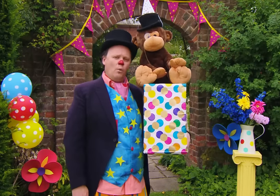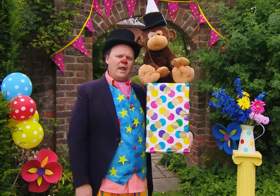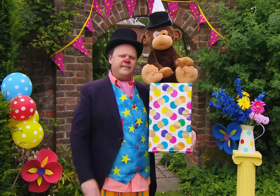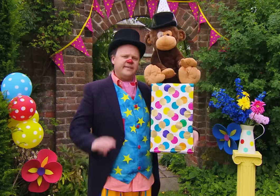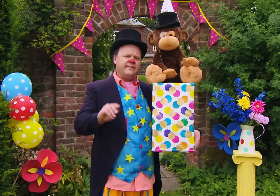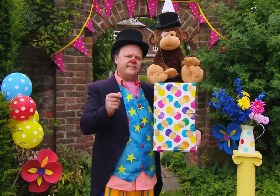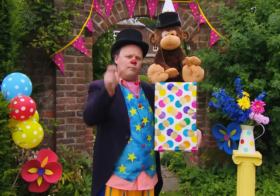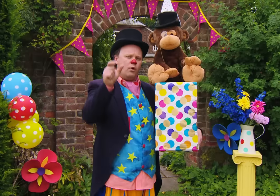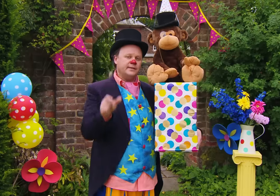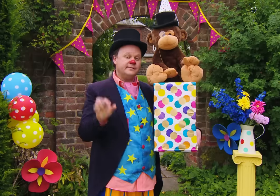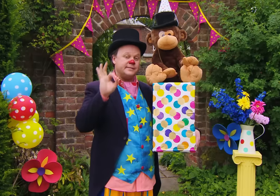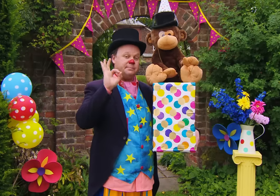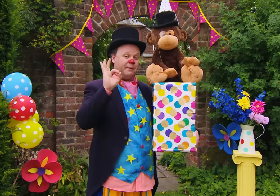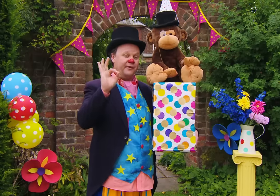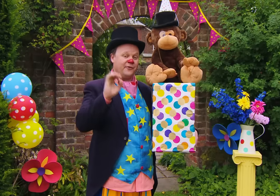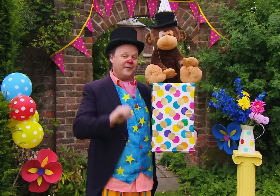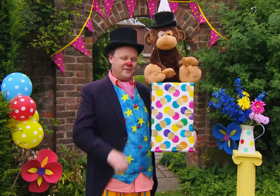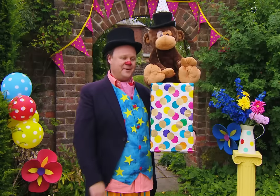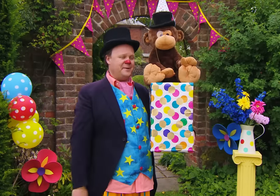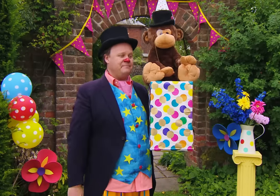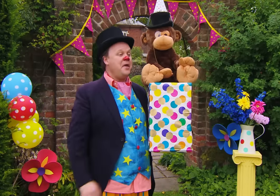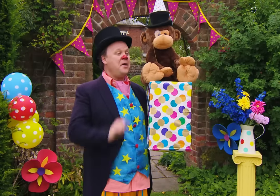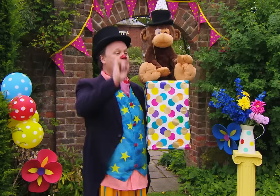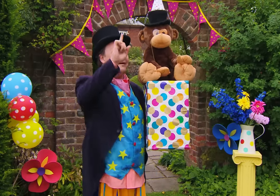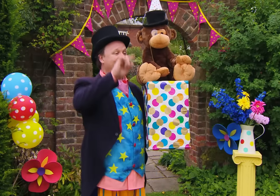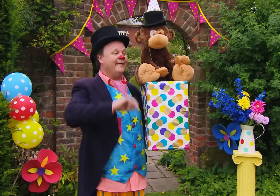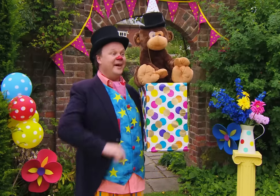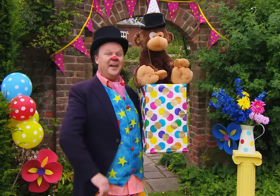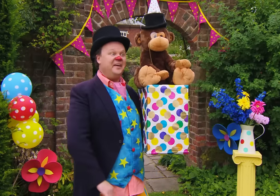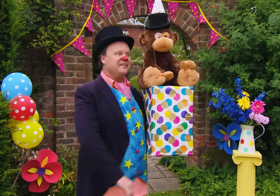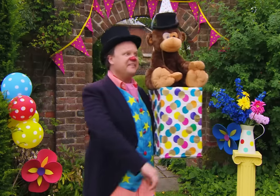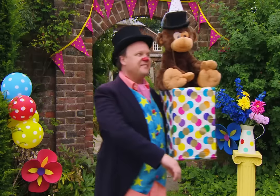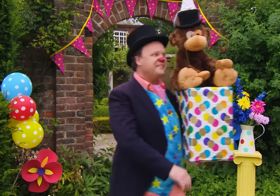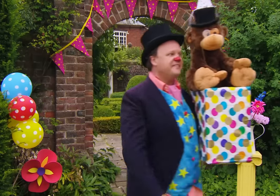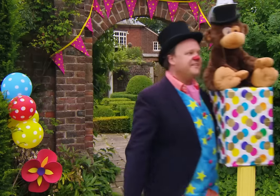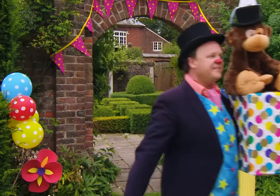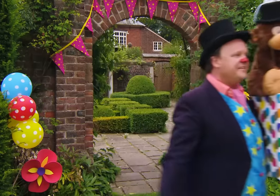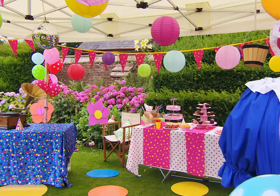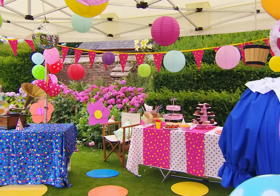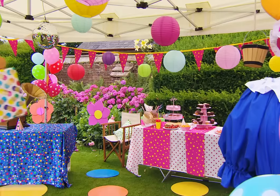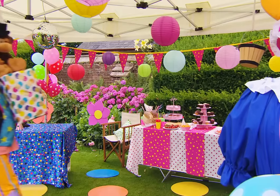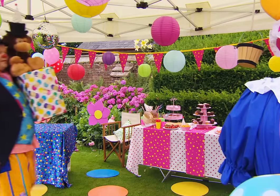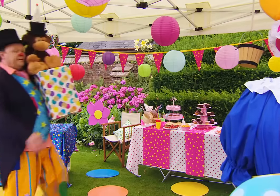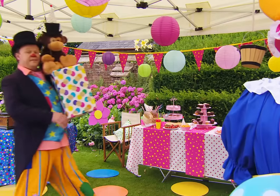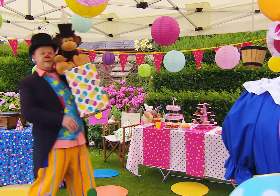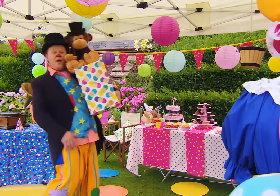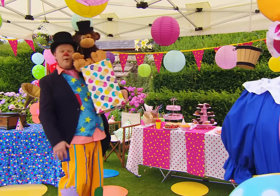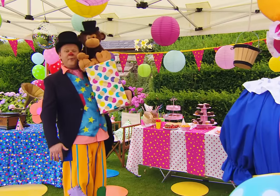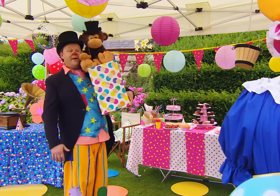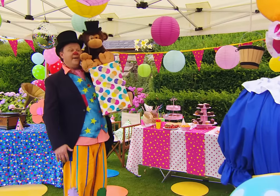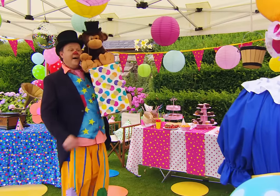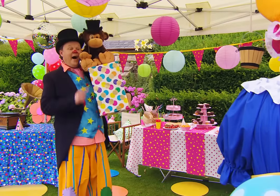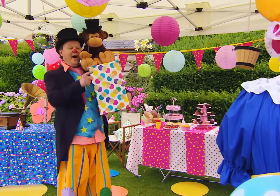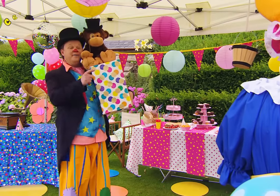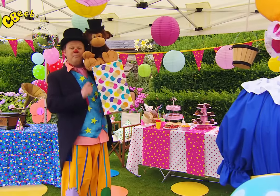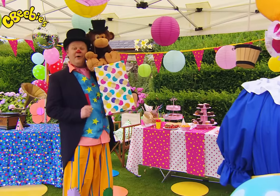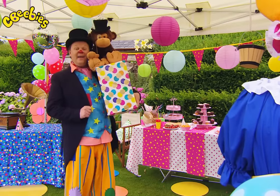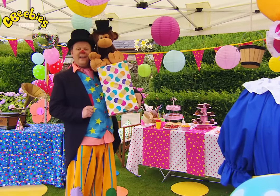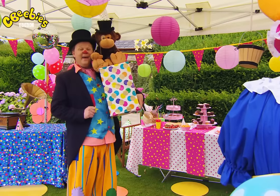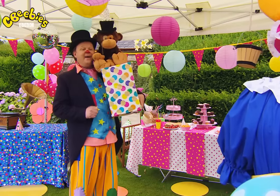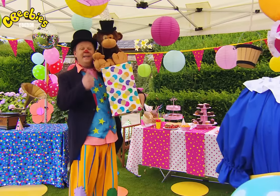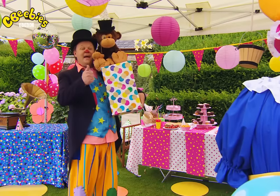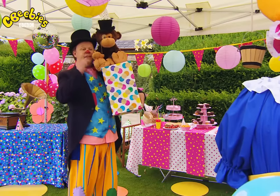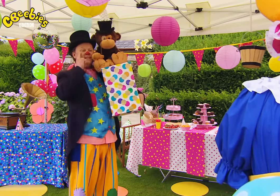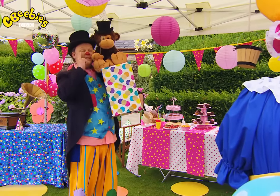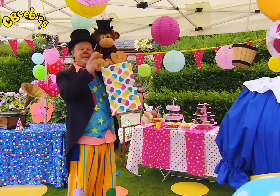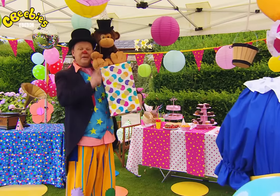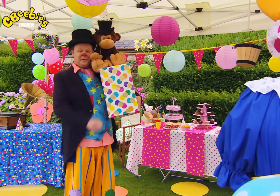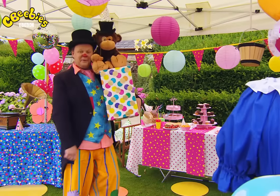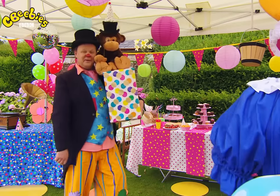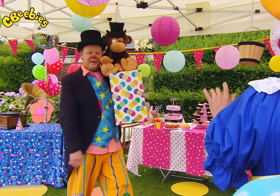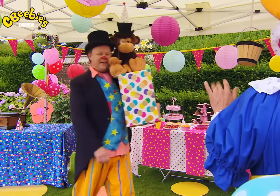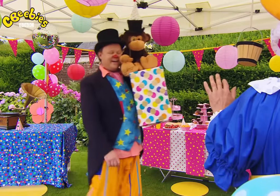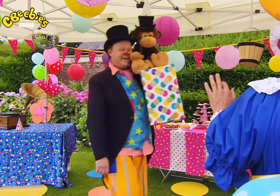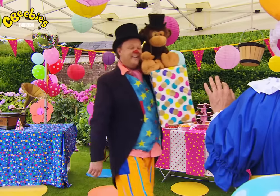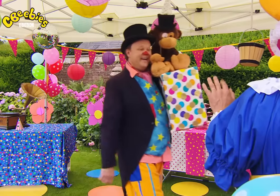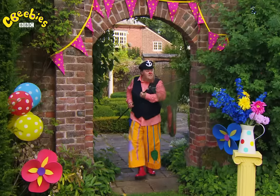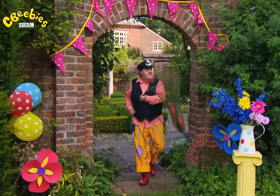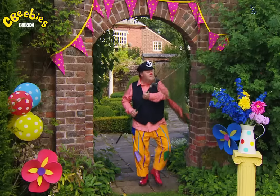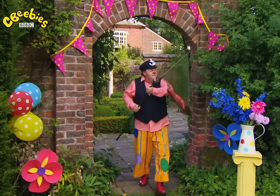well it's uh someone special oh hello oh aunt polly uh lovely to see you hello